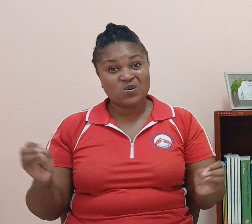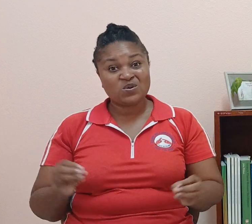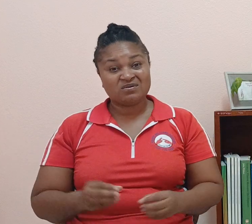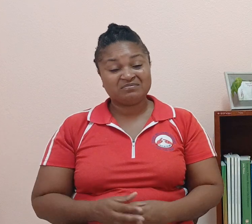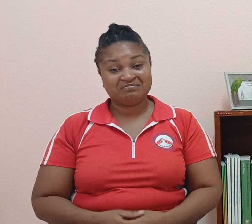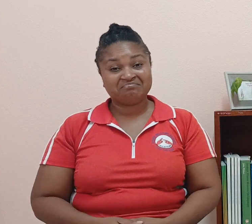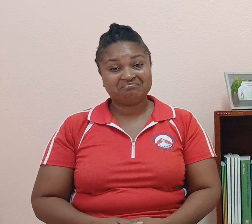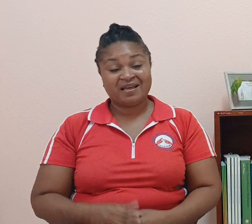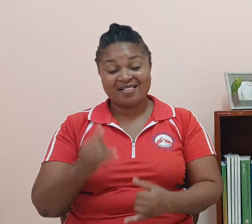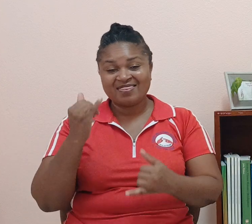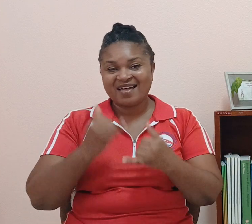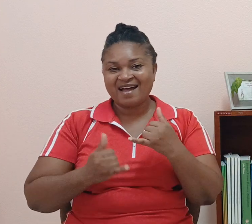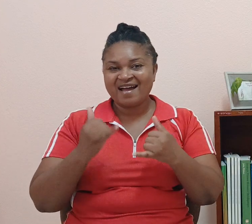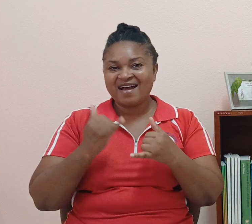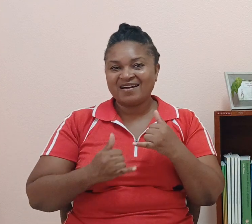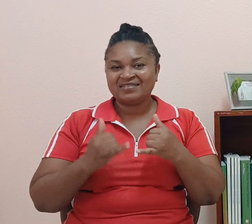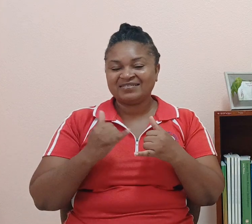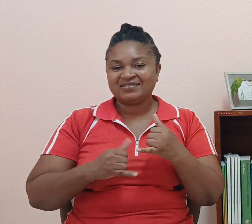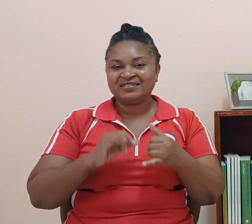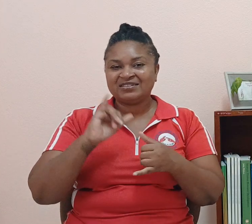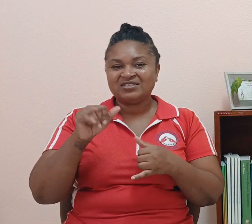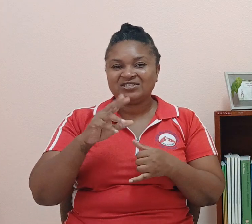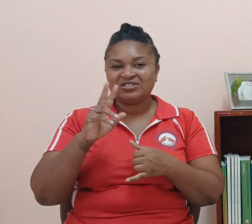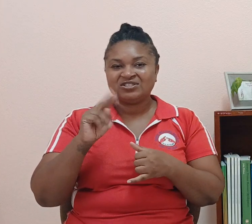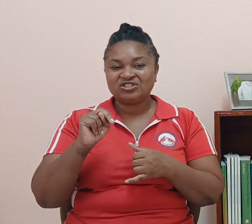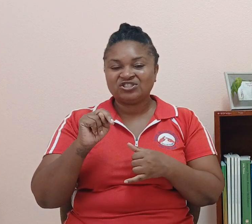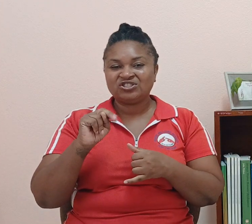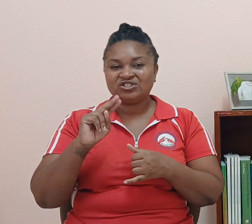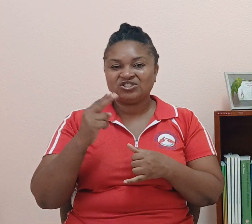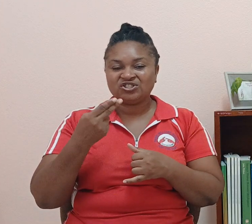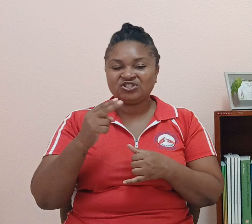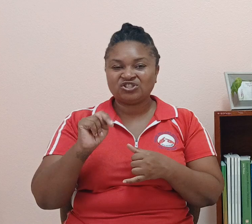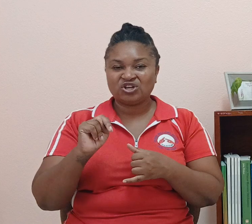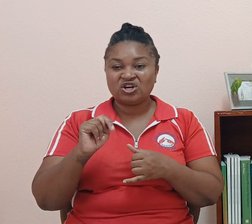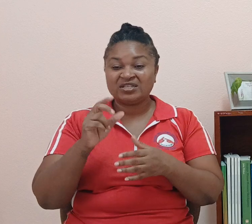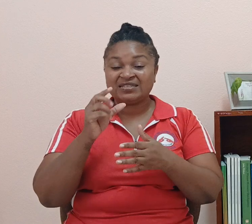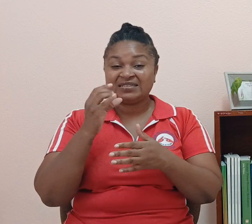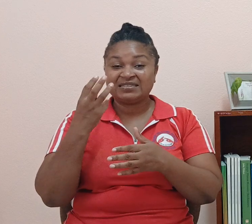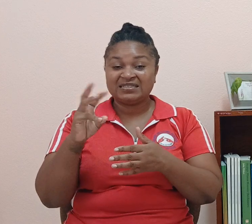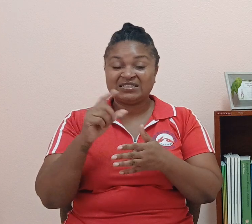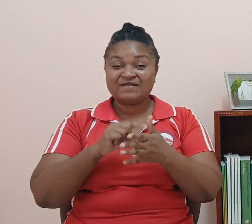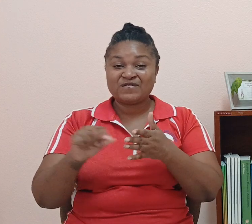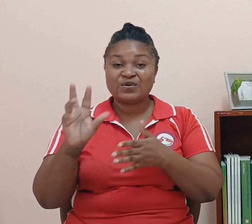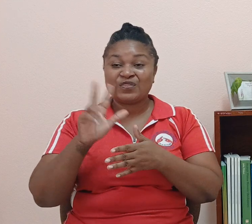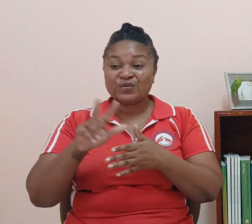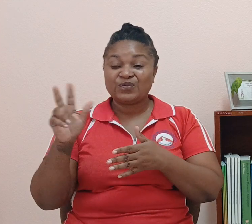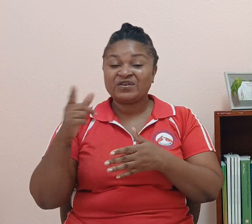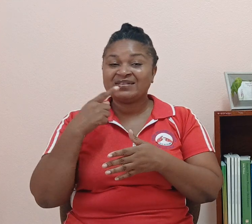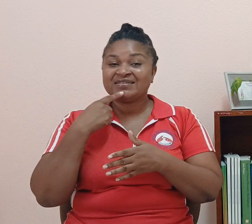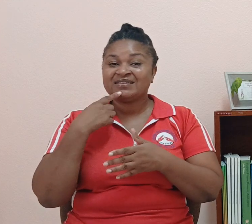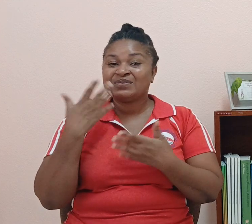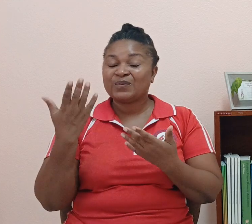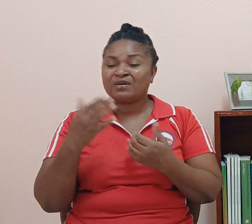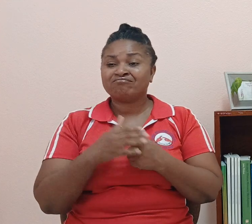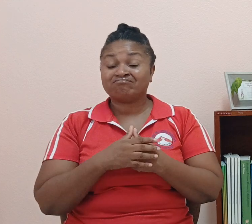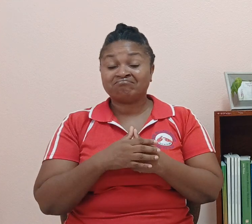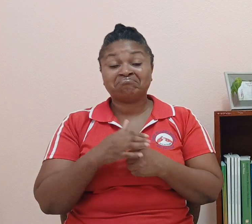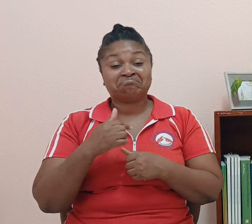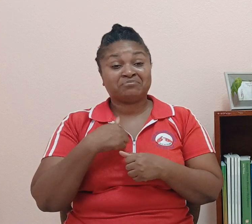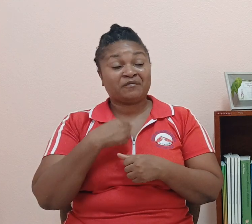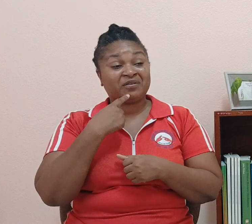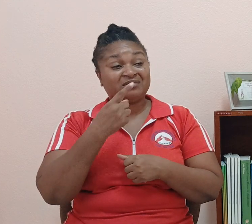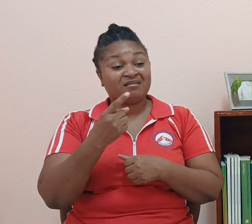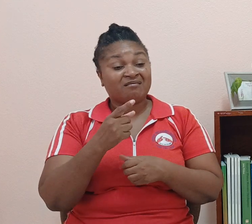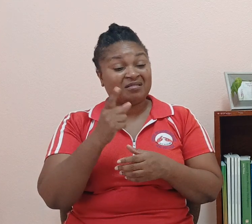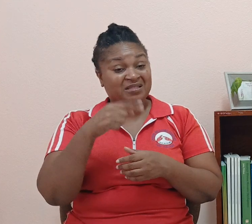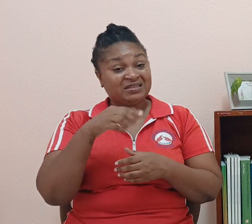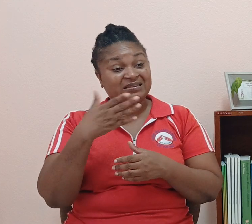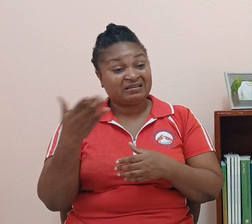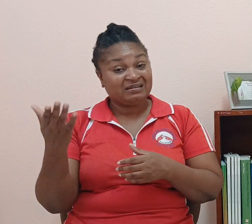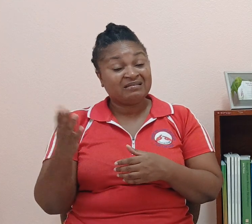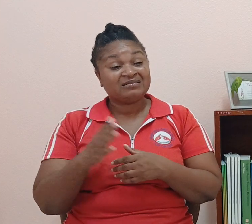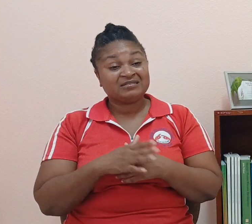Lastly, John 16:33 I have said these things to you,